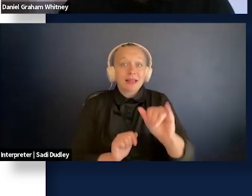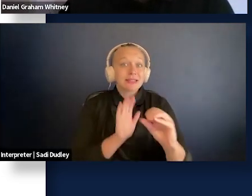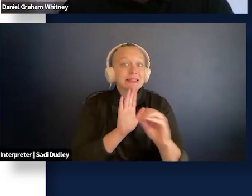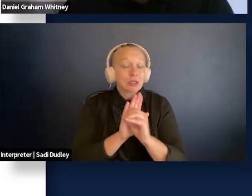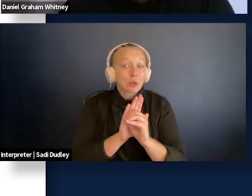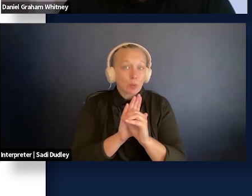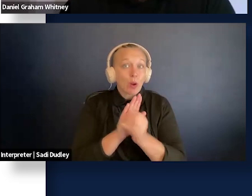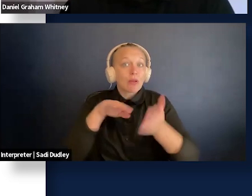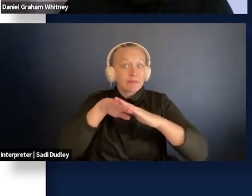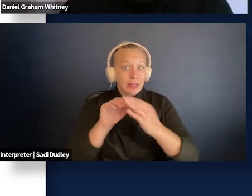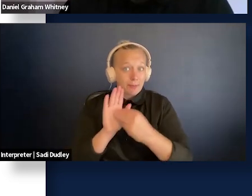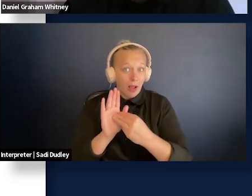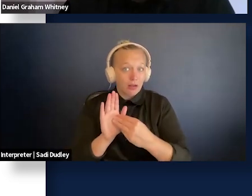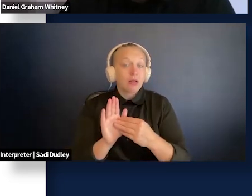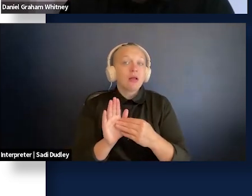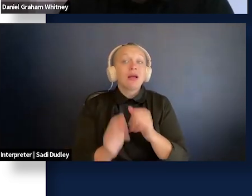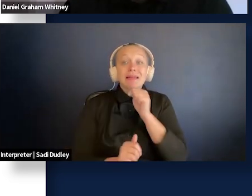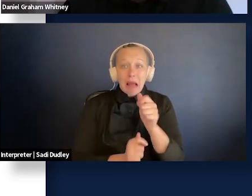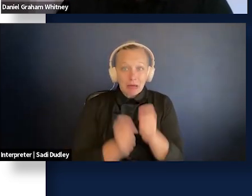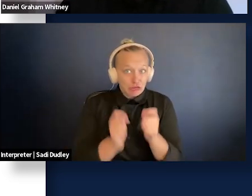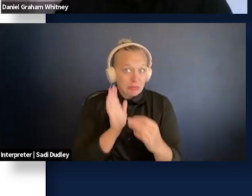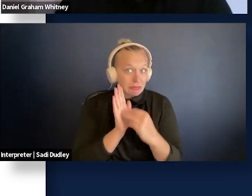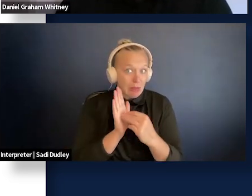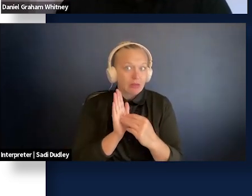We have an unadjusted model. Then, an adjusted model.